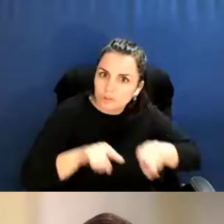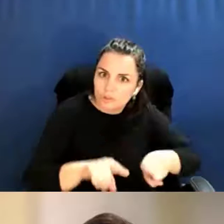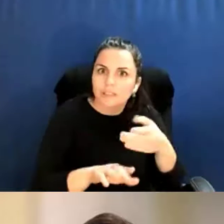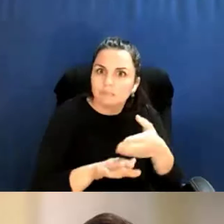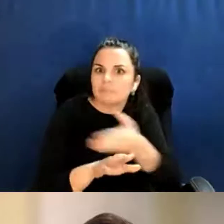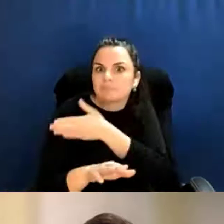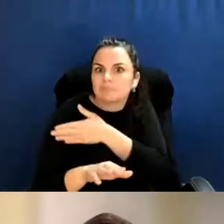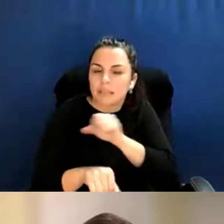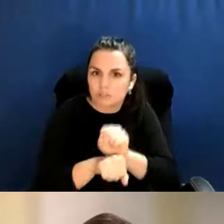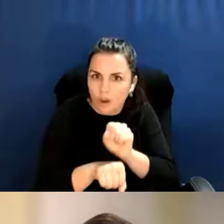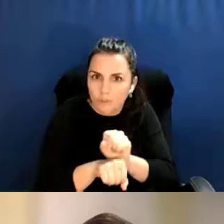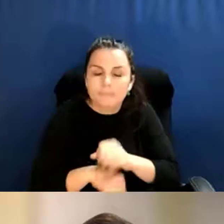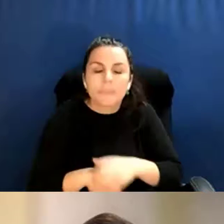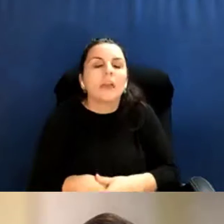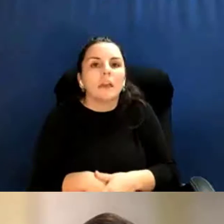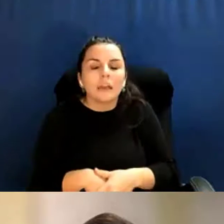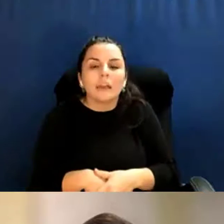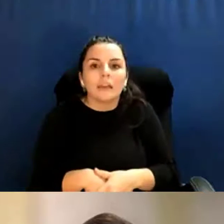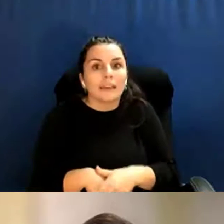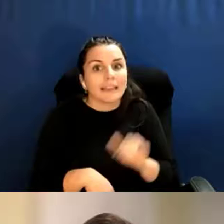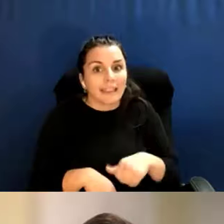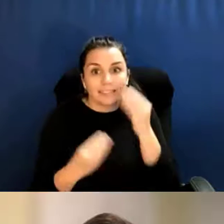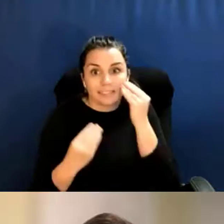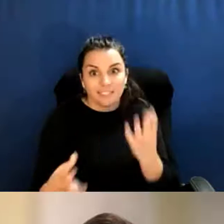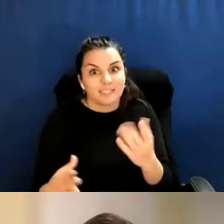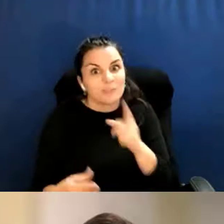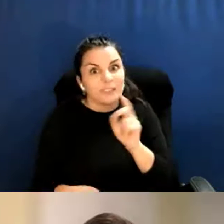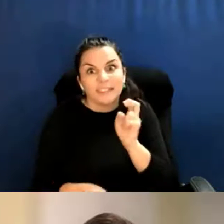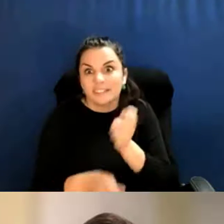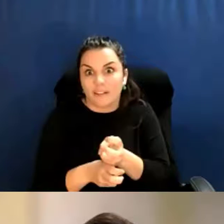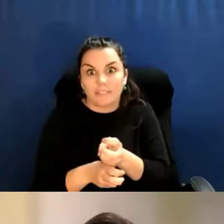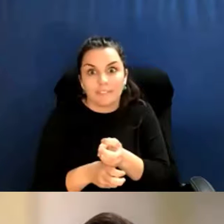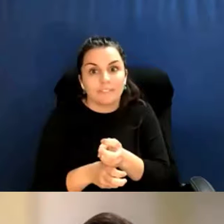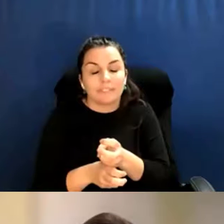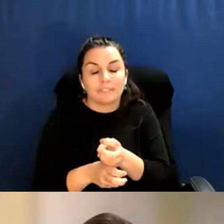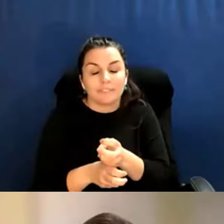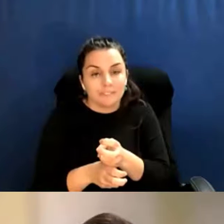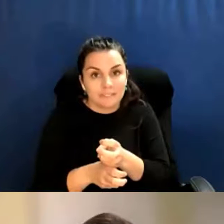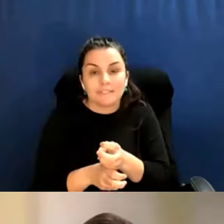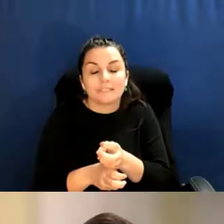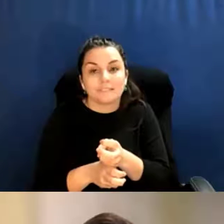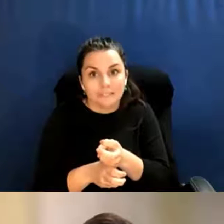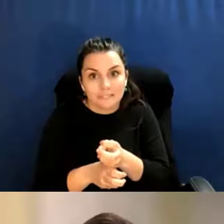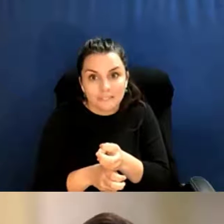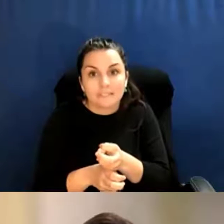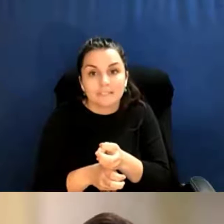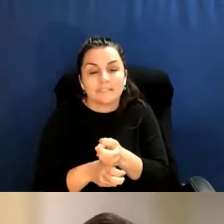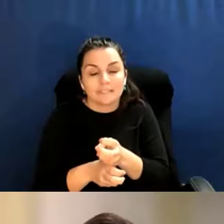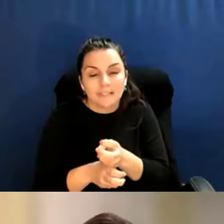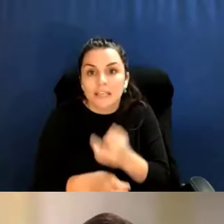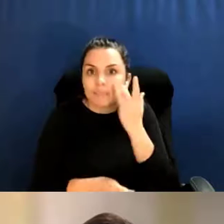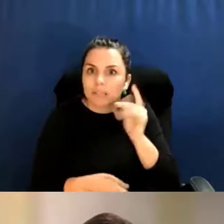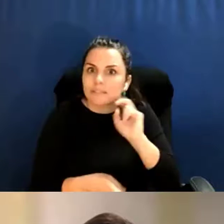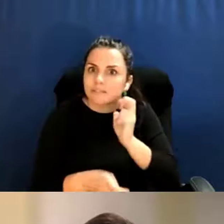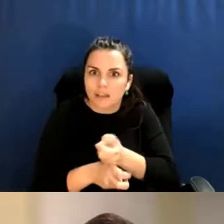I can tell you that it's very hard if you want to do it properly because it's very hard as you try to explain your research